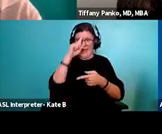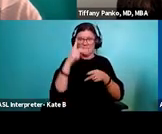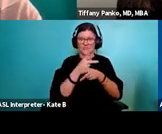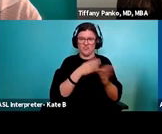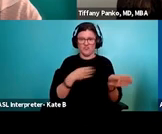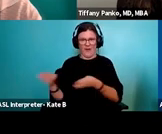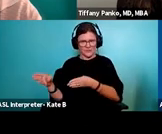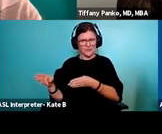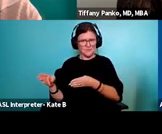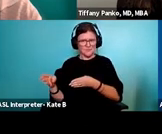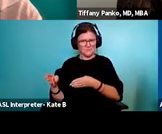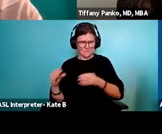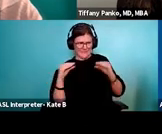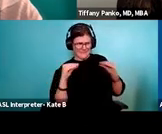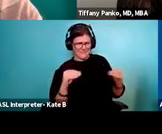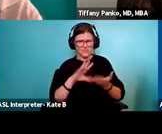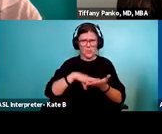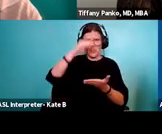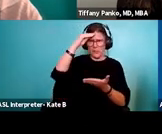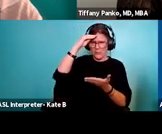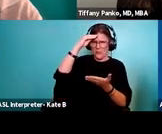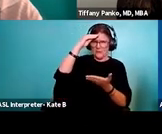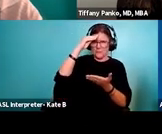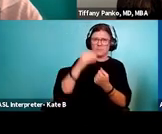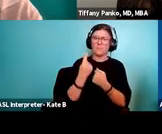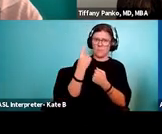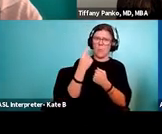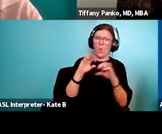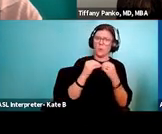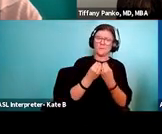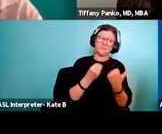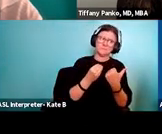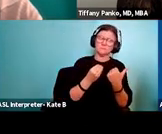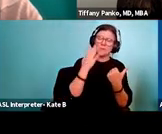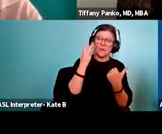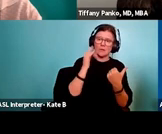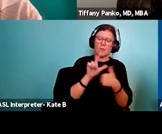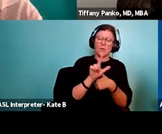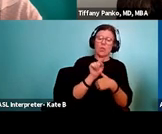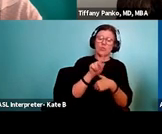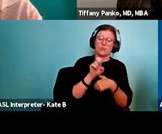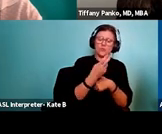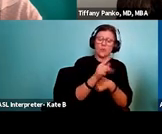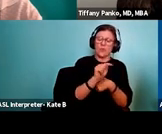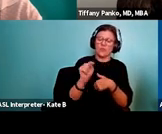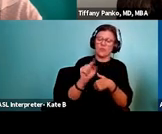can be learned. So I think, you know, starting to hook in Through the Looking Glass as a